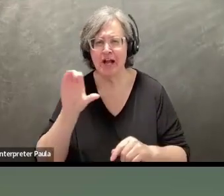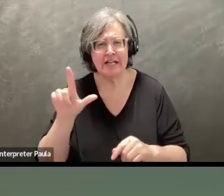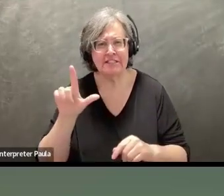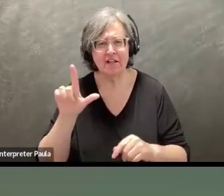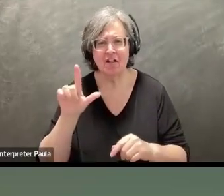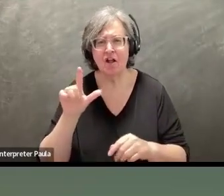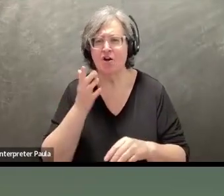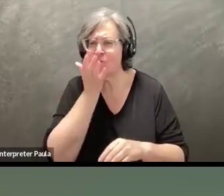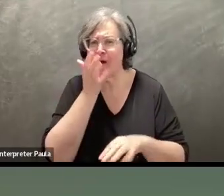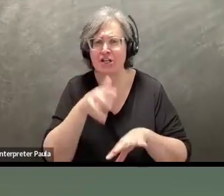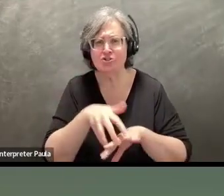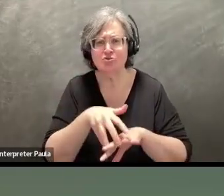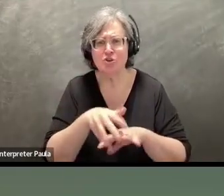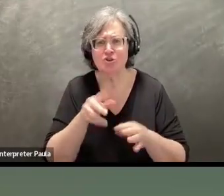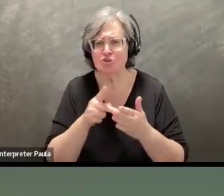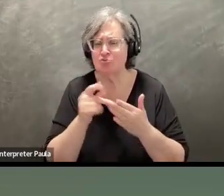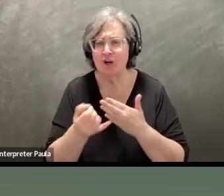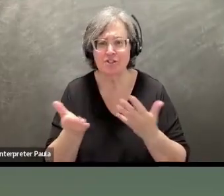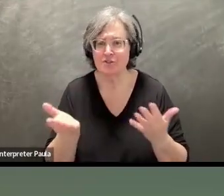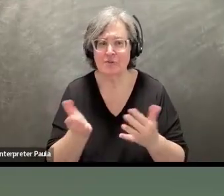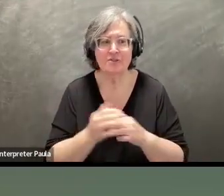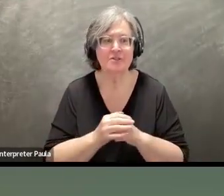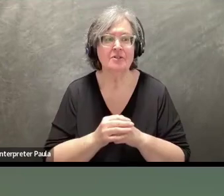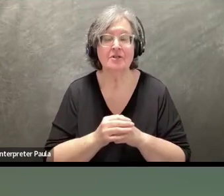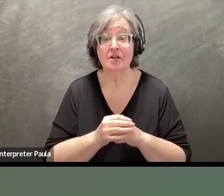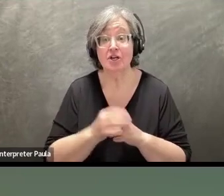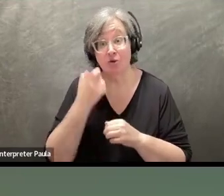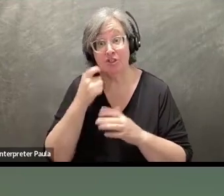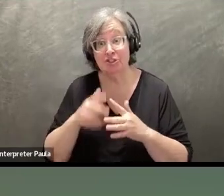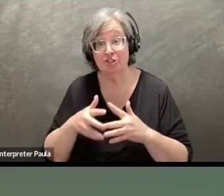project, which launched this year with the goal of supporting